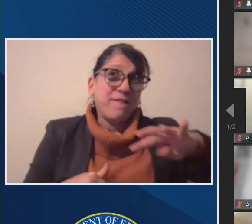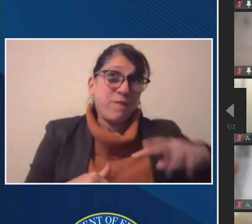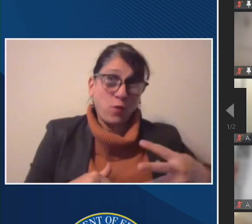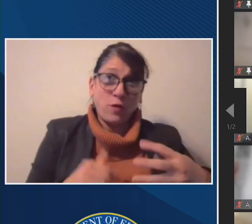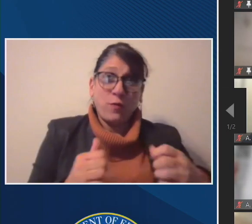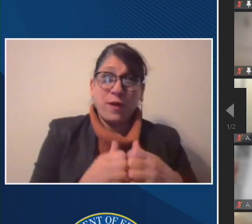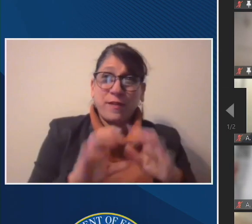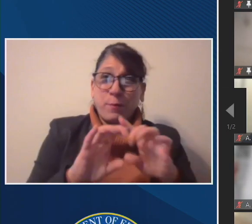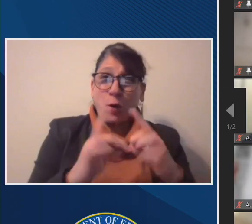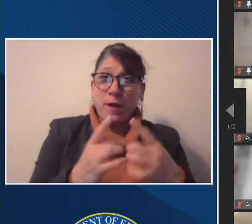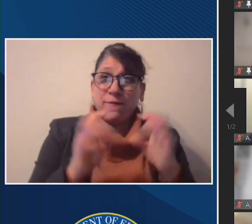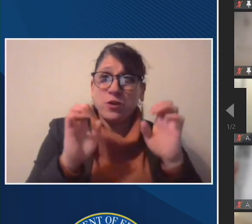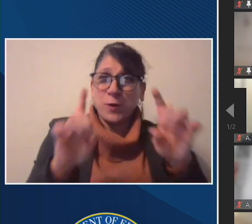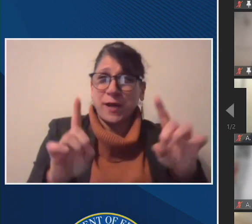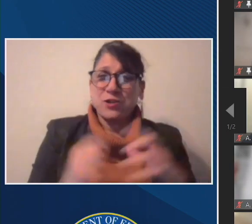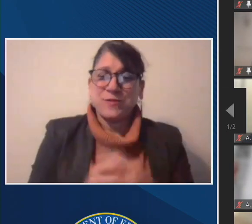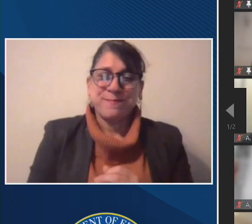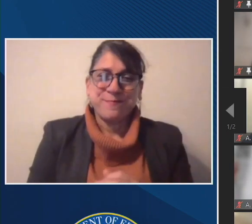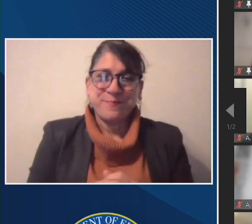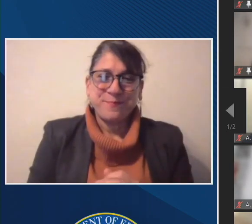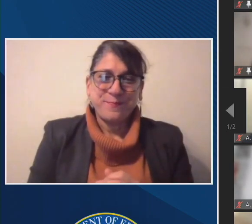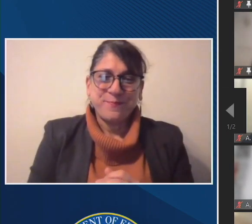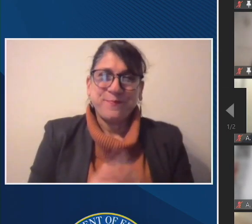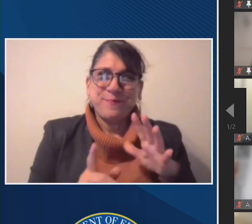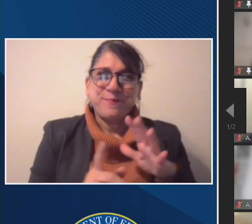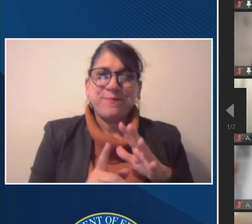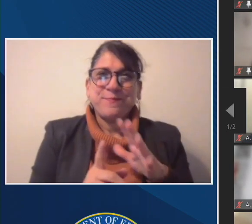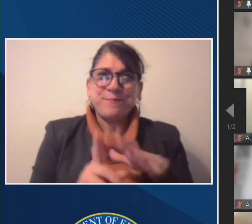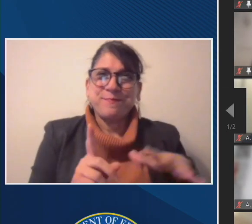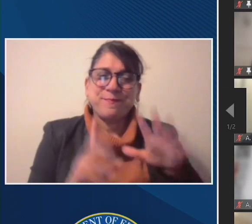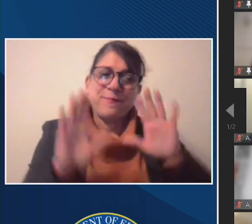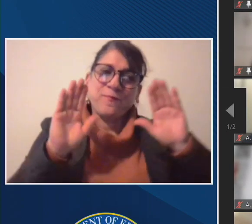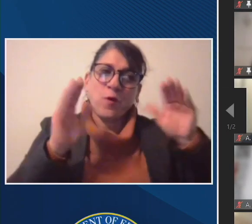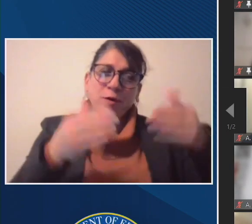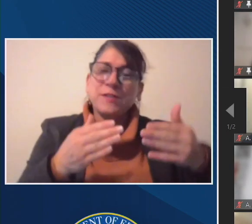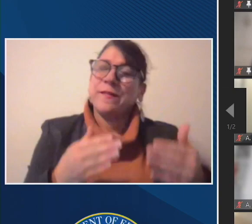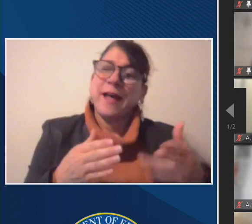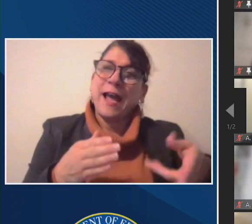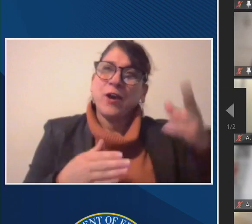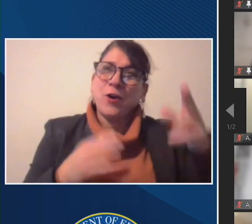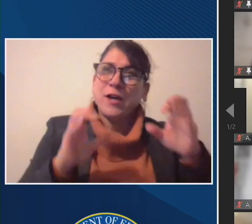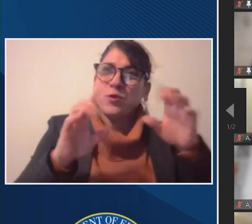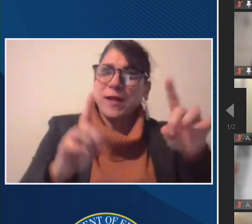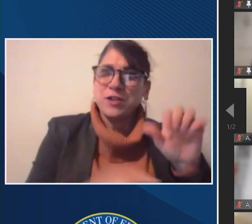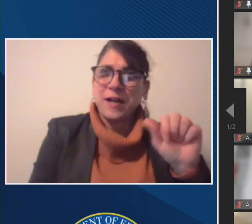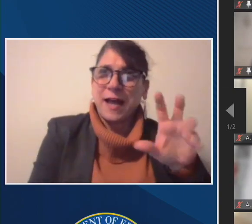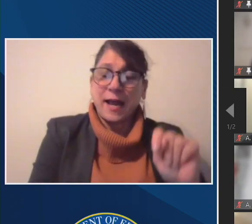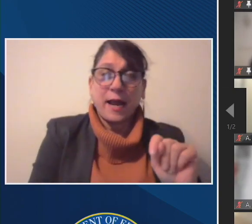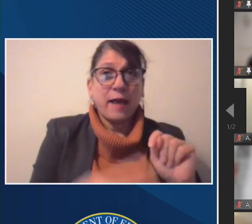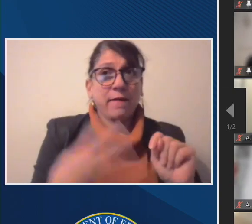Education surrounding the Higher Education Act. I am joined by four fellow FMCS